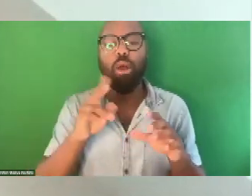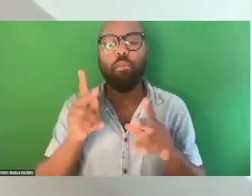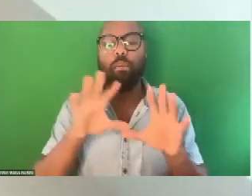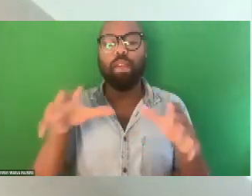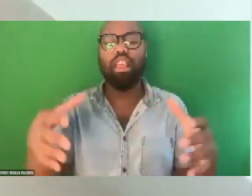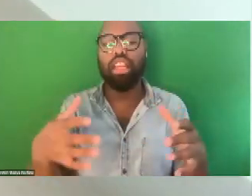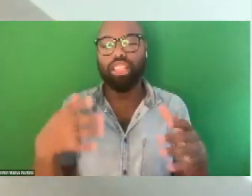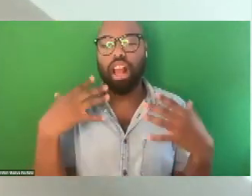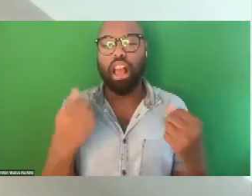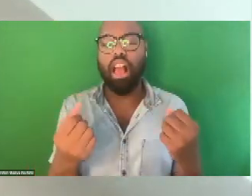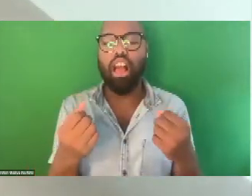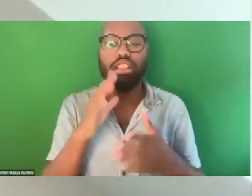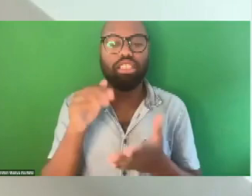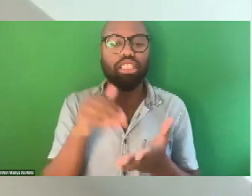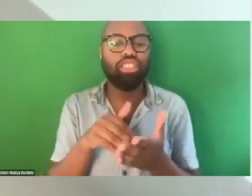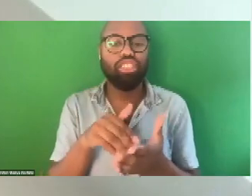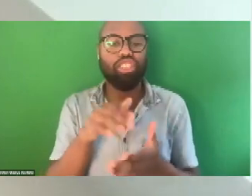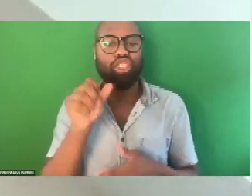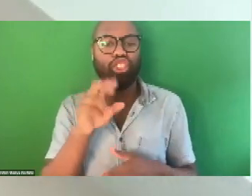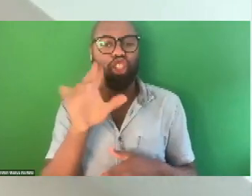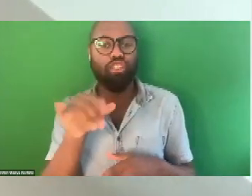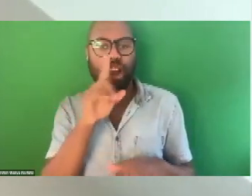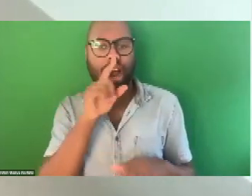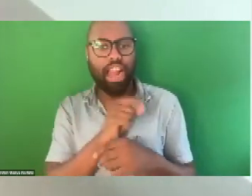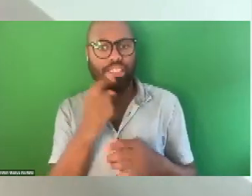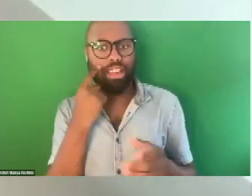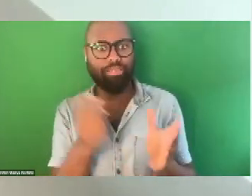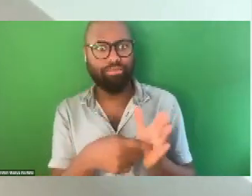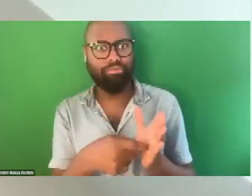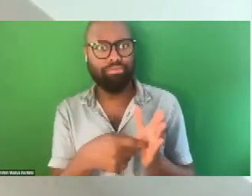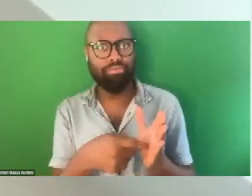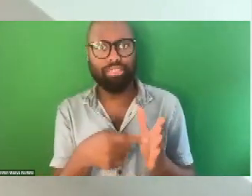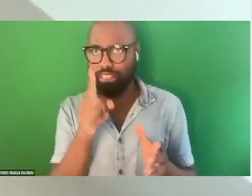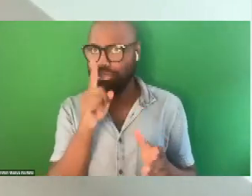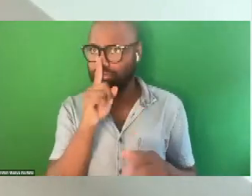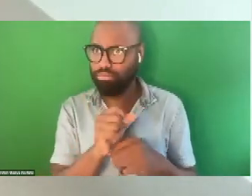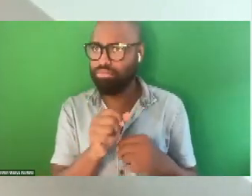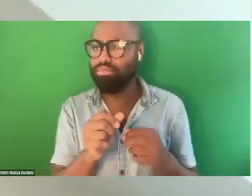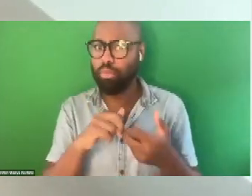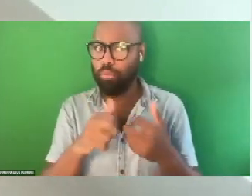It's really a problem because you see folks just like,